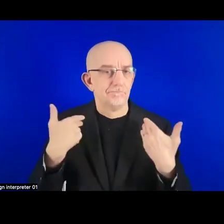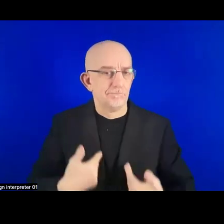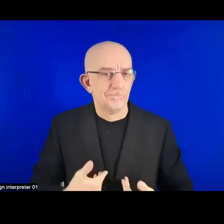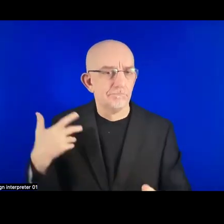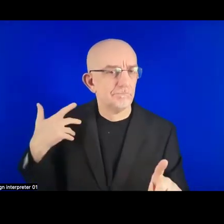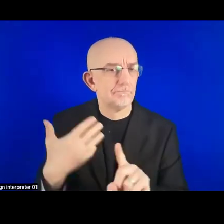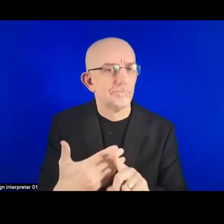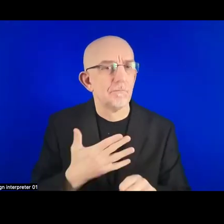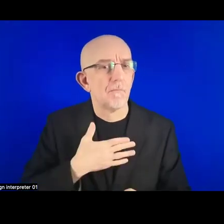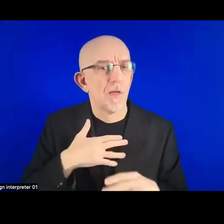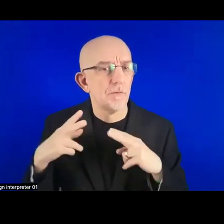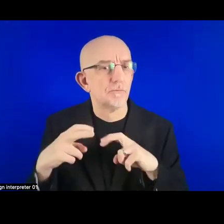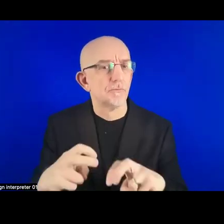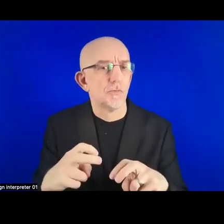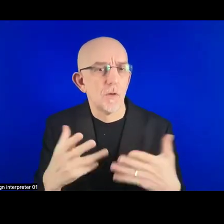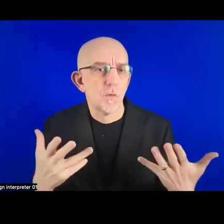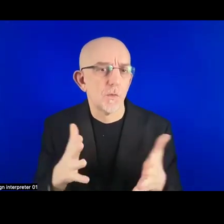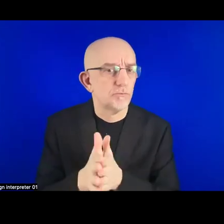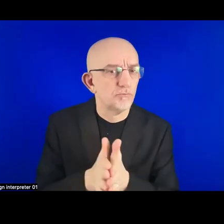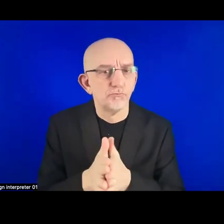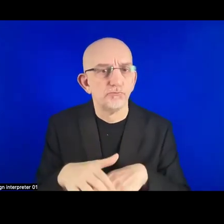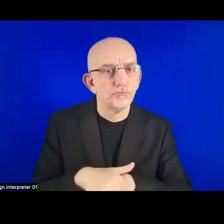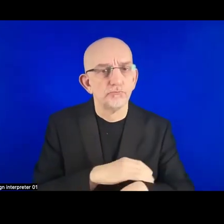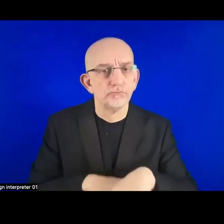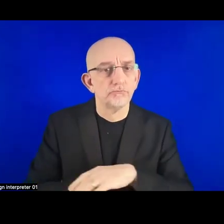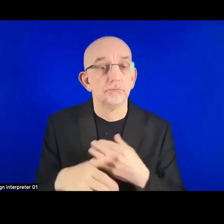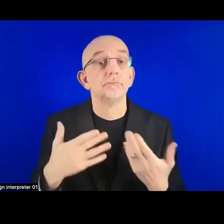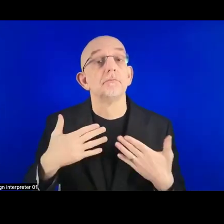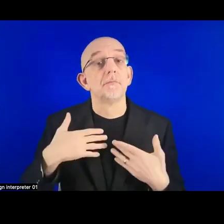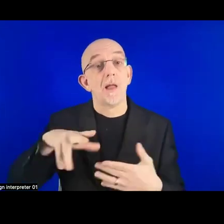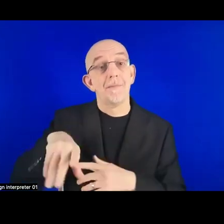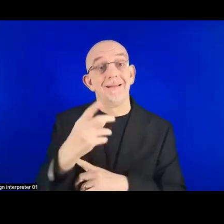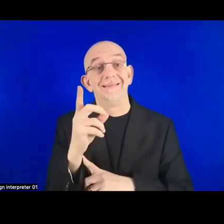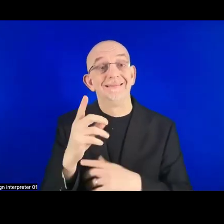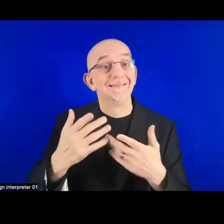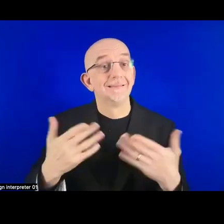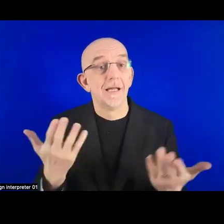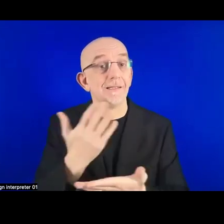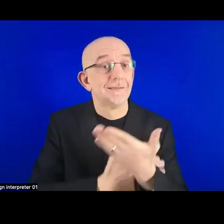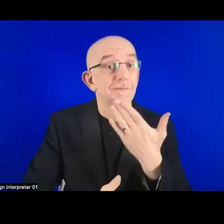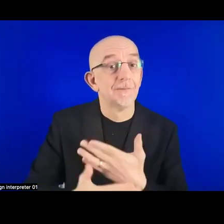between Ireland and Australia. And then I worked on a post doctoral project about